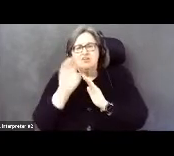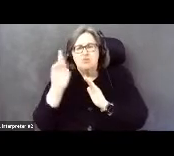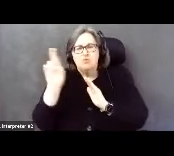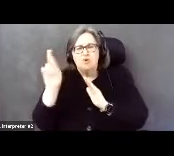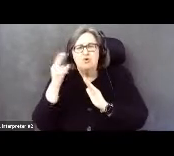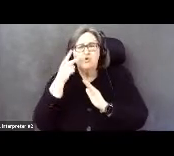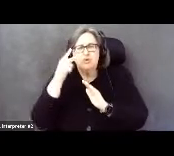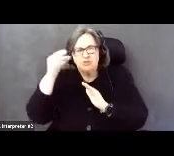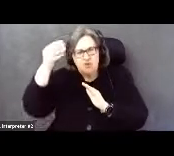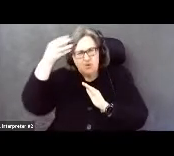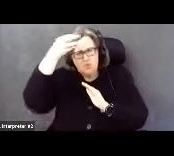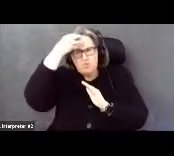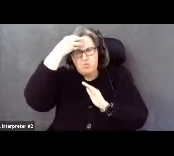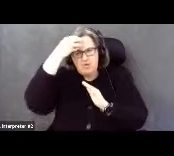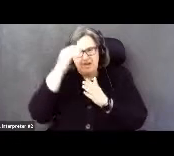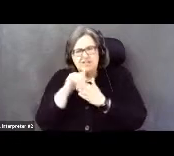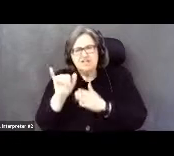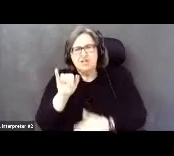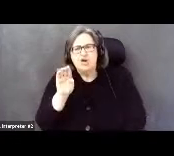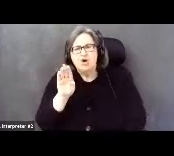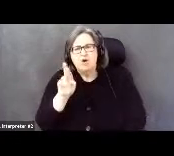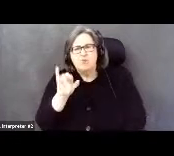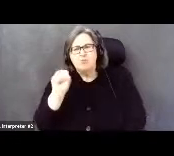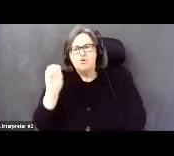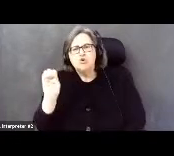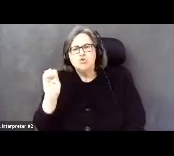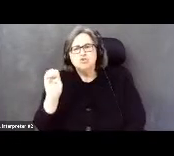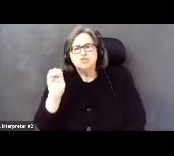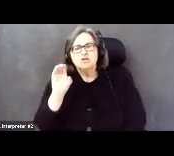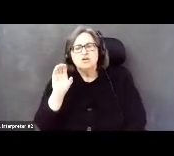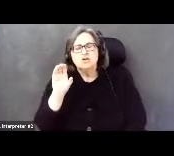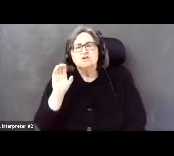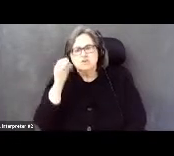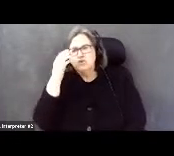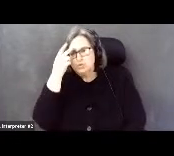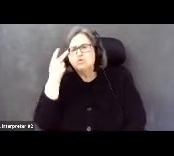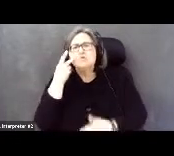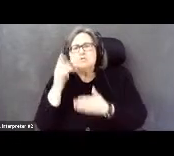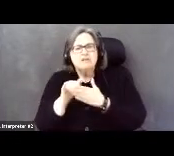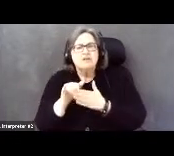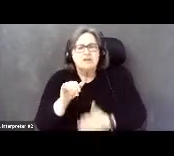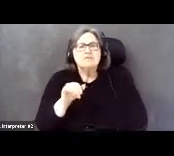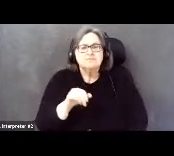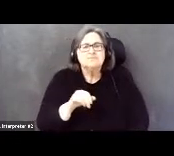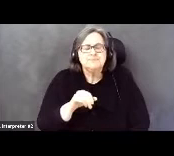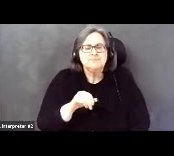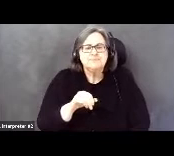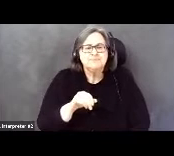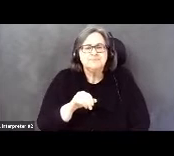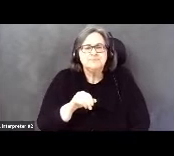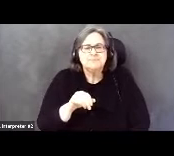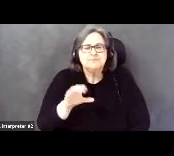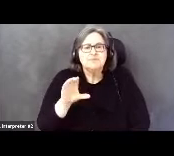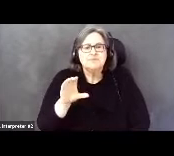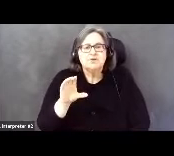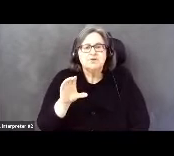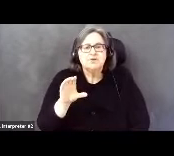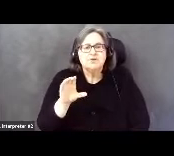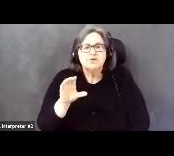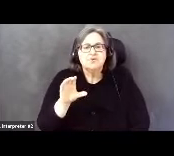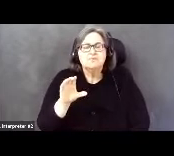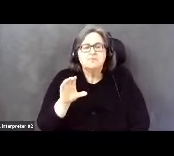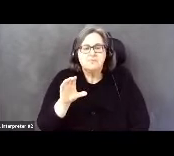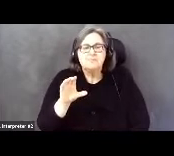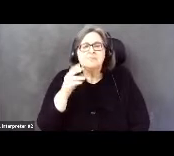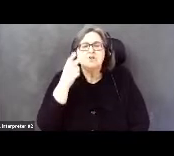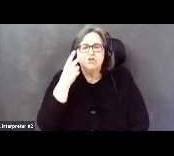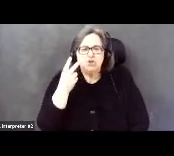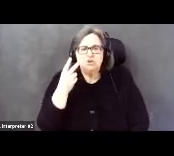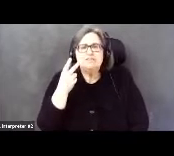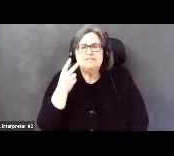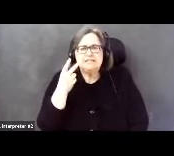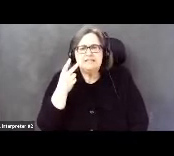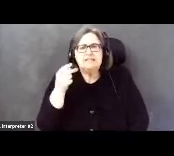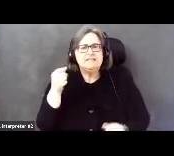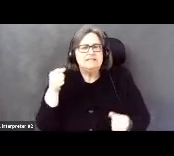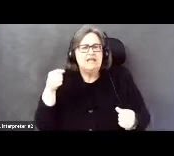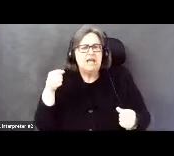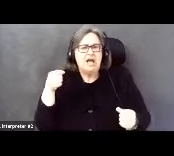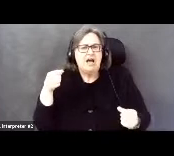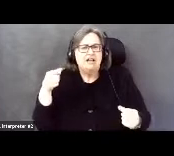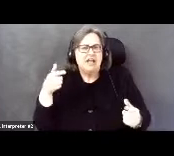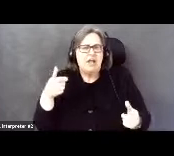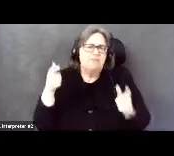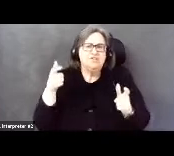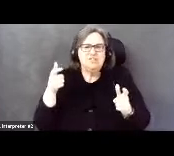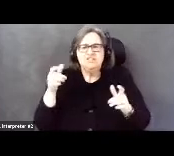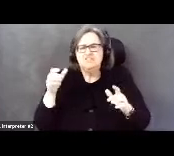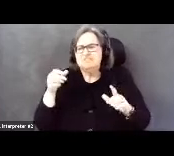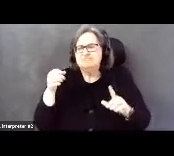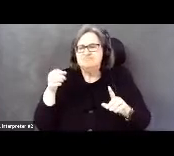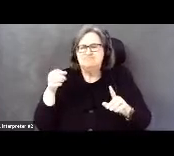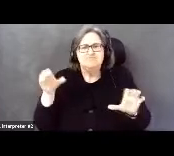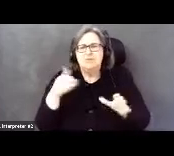bruise or co contusing. Impulsivity and doing things you shouldn't do. It is a disassociation.